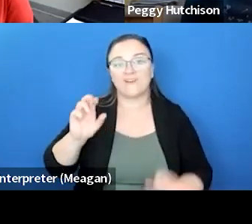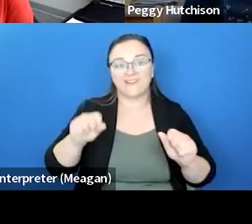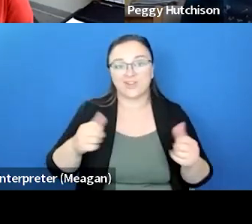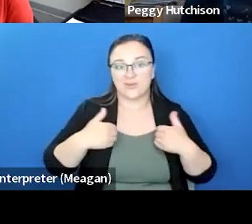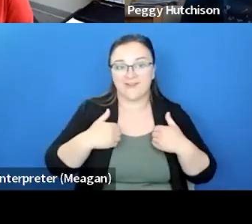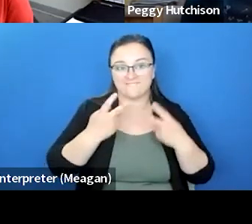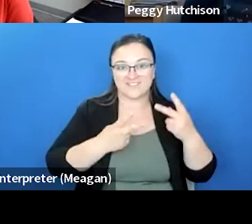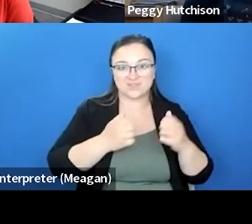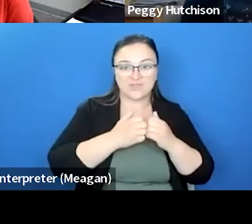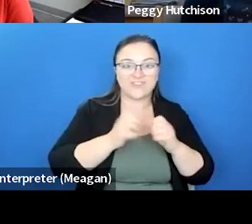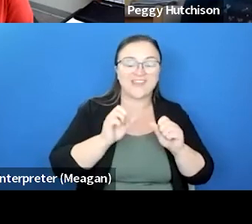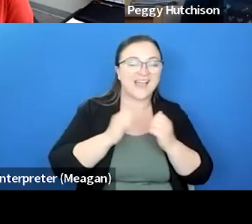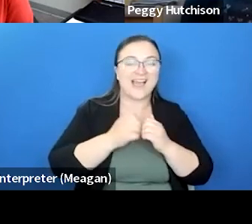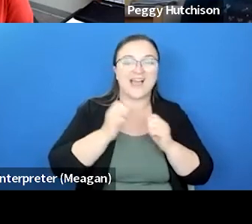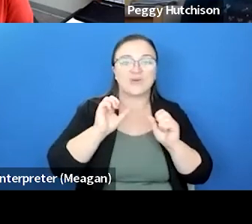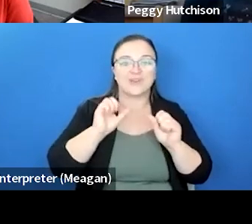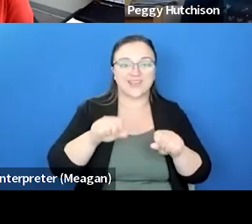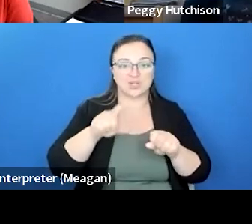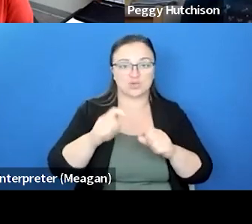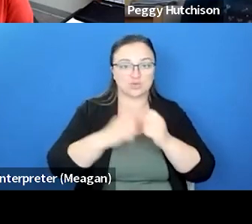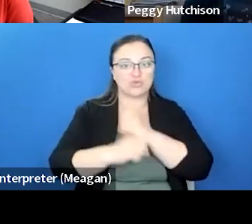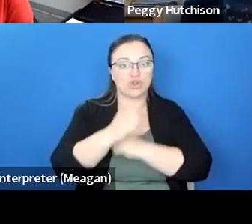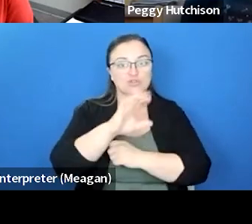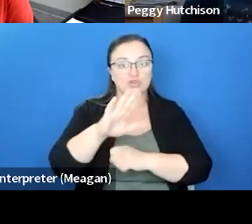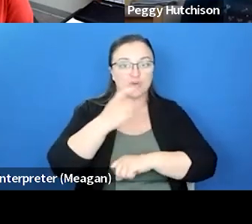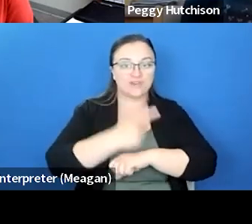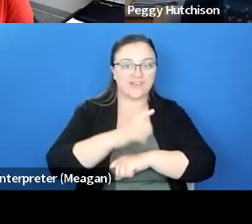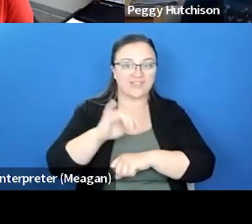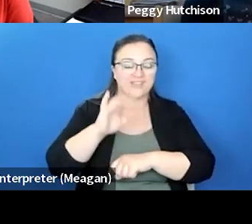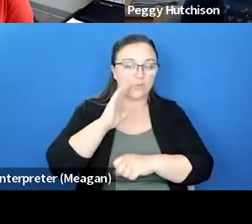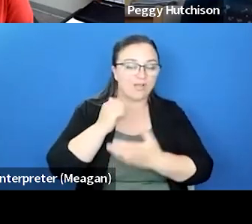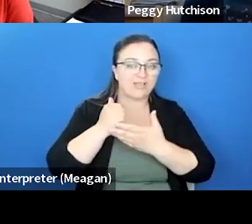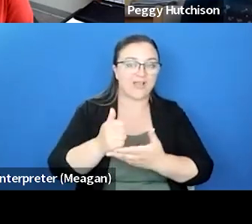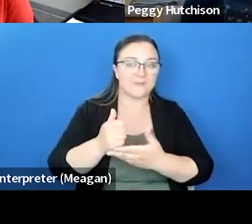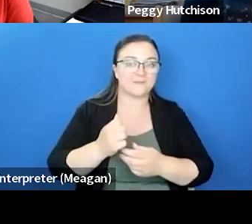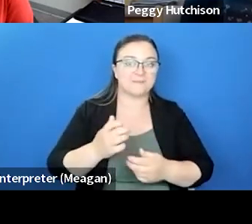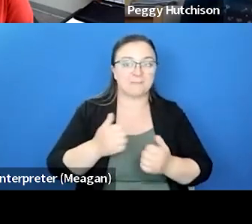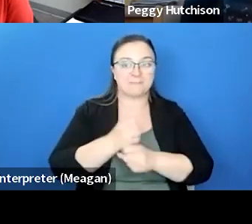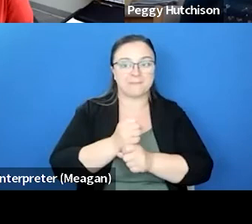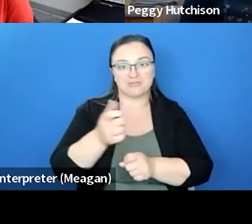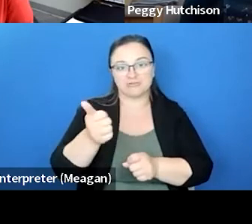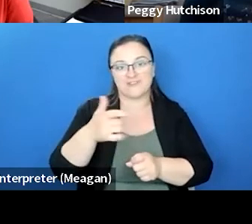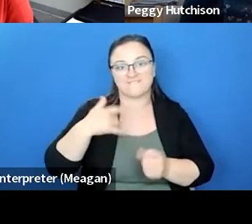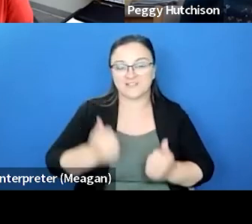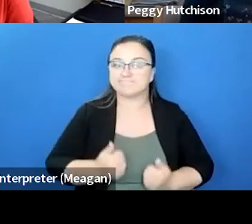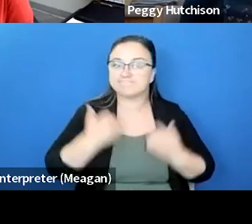Can you structure your day in a different way that's going to help reenergize? Even thinking about if certain the,